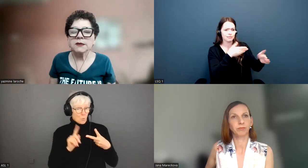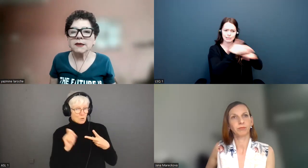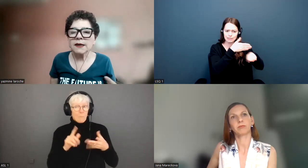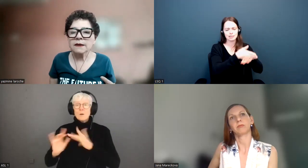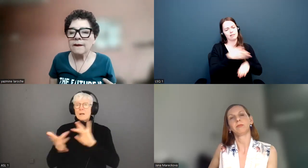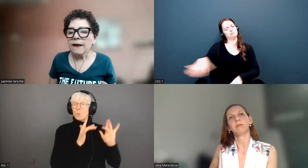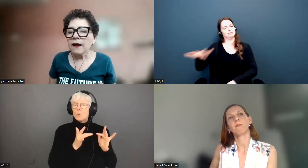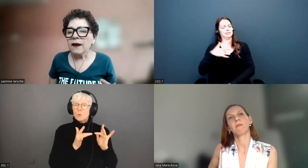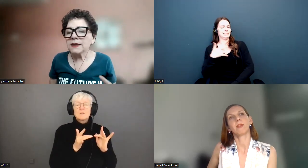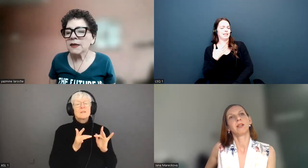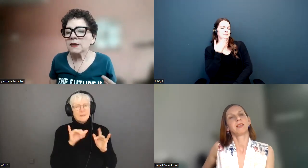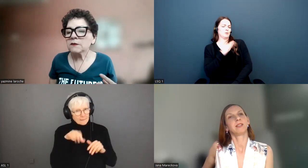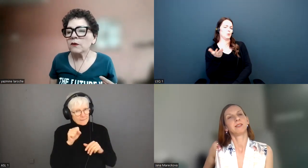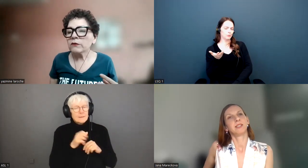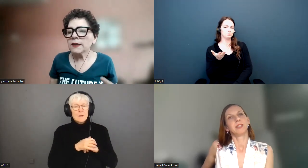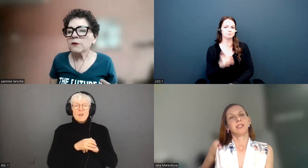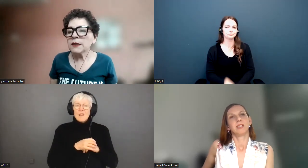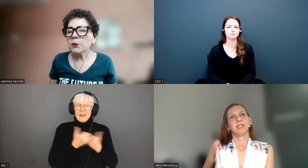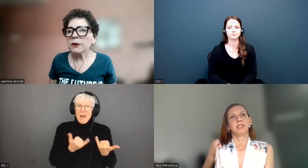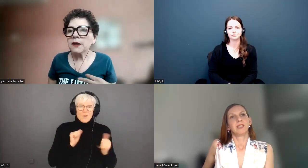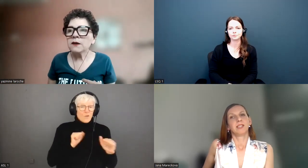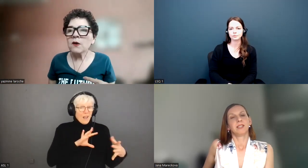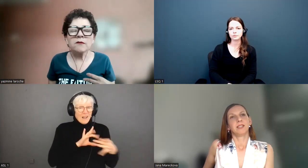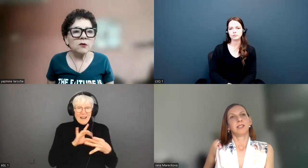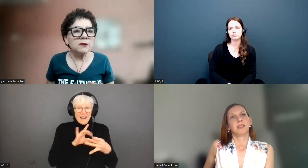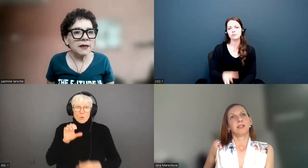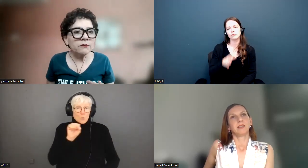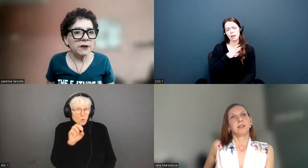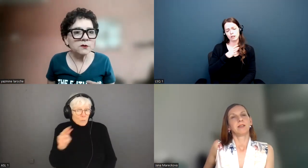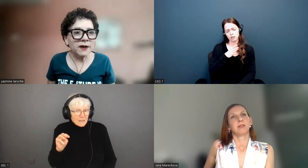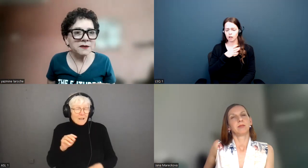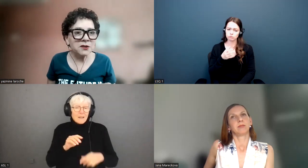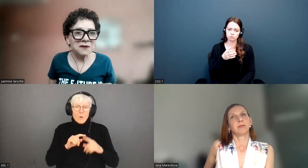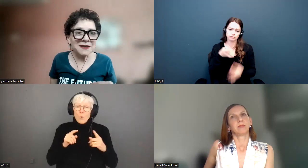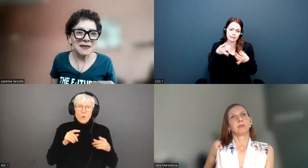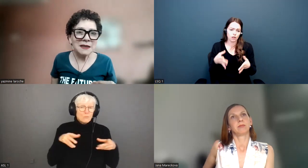to connect I think it's really really important I know how lonely I felt when I started in